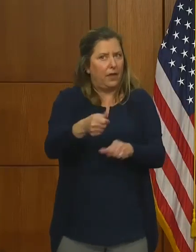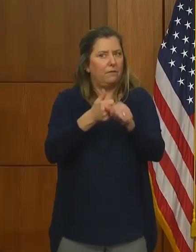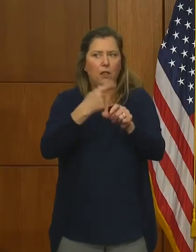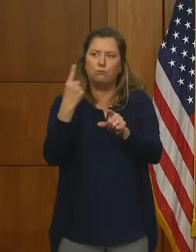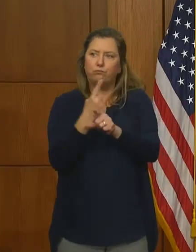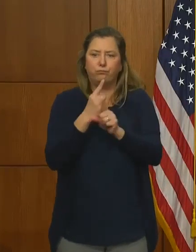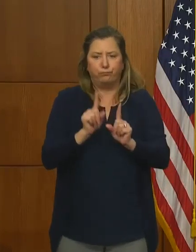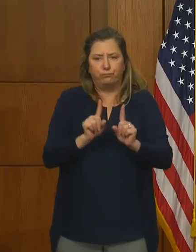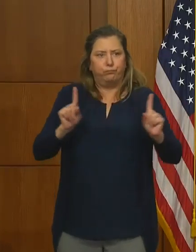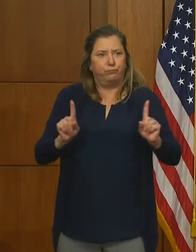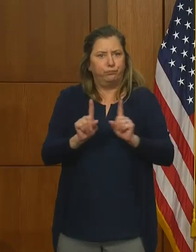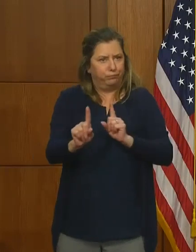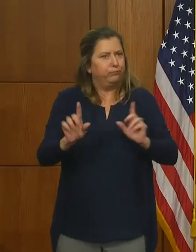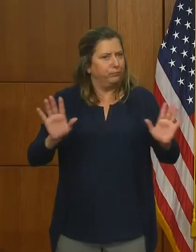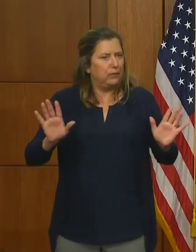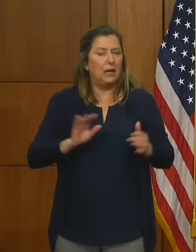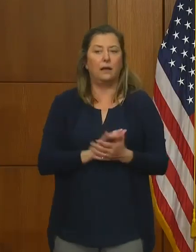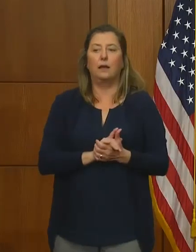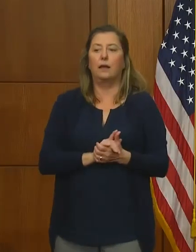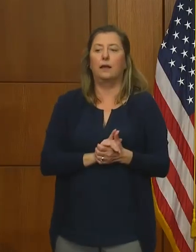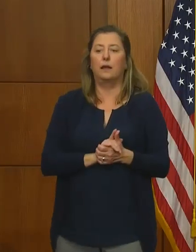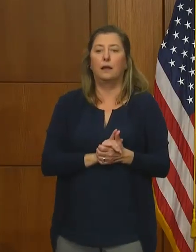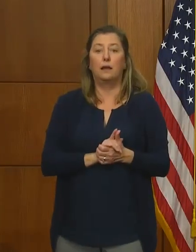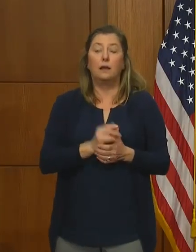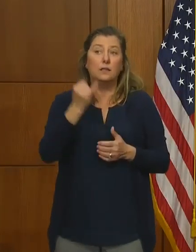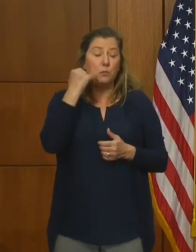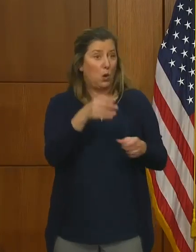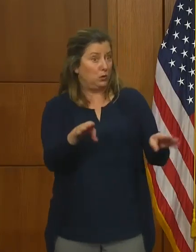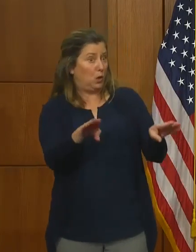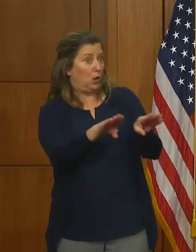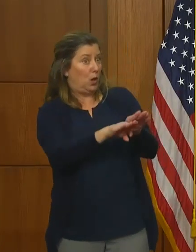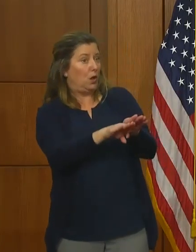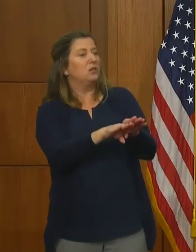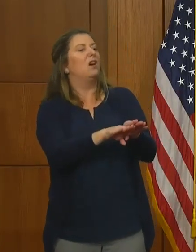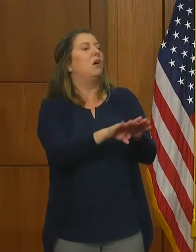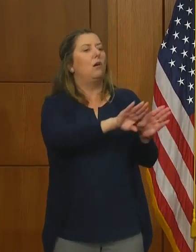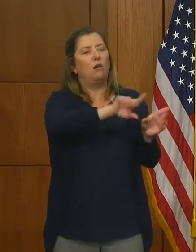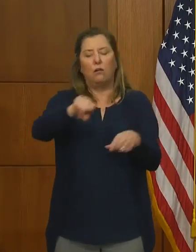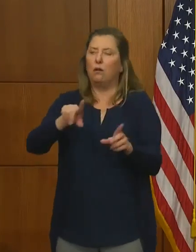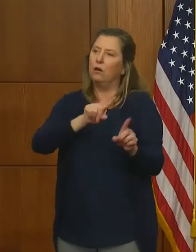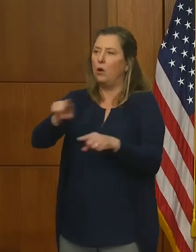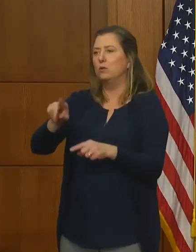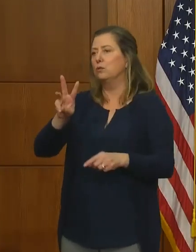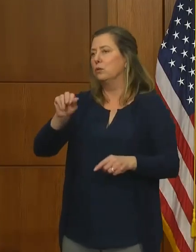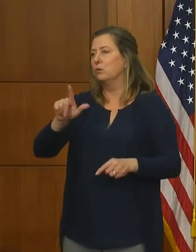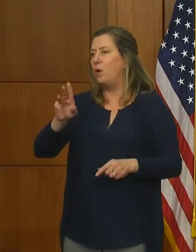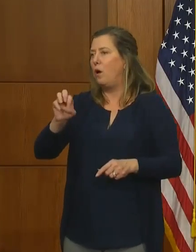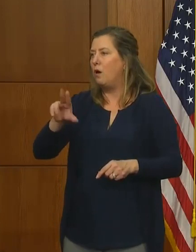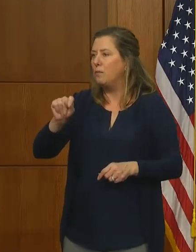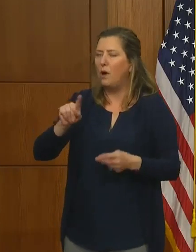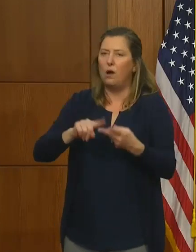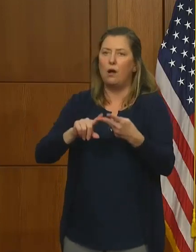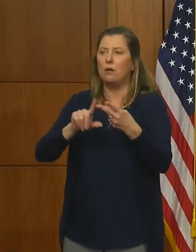A- COMING UP. HELLO WE STORE. CAN DO THAT SO FAR AS THEY'RE ABIDING BY. SOCIAL DISTANCING.